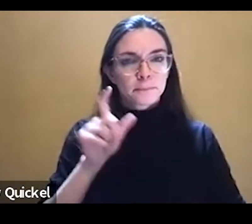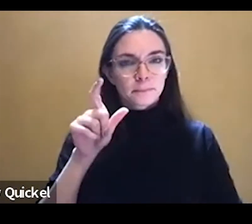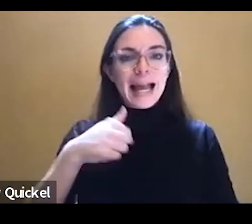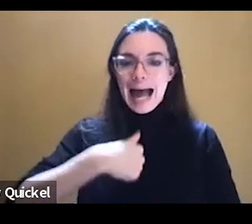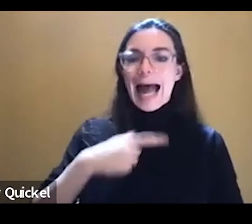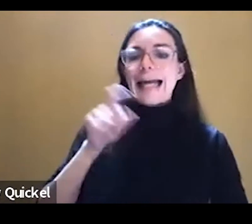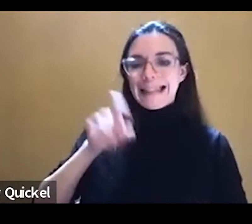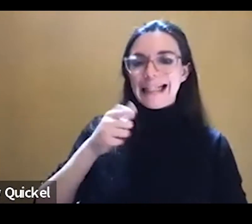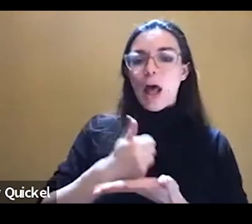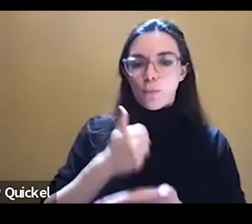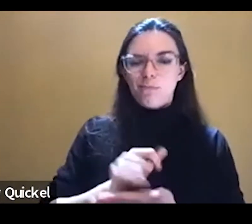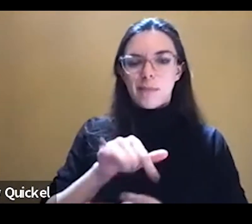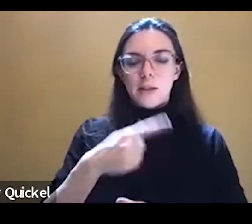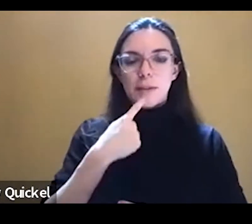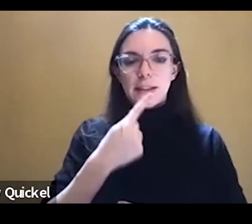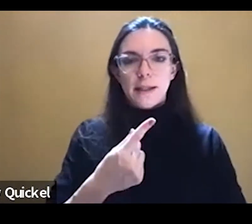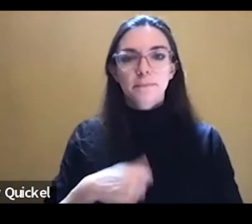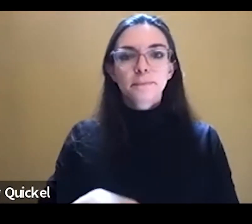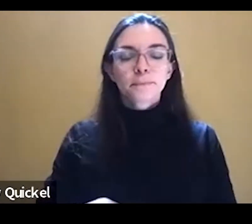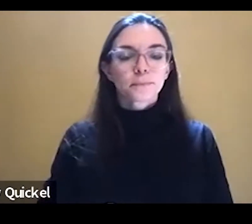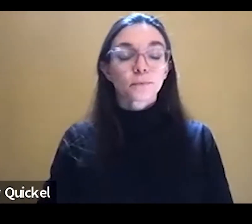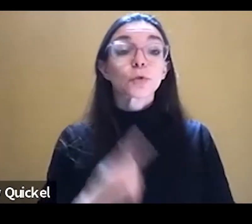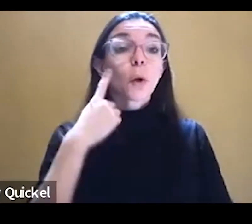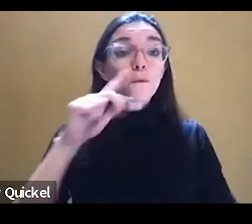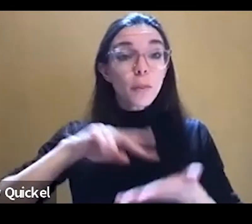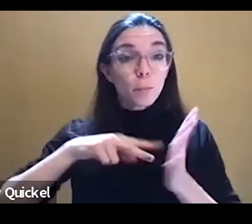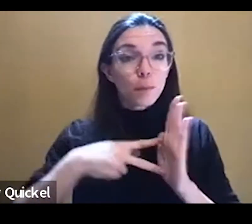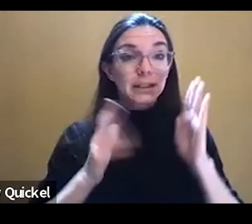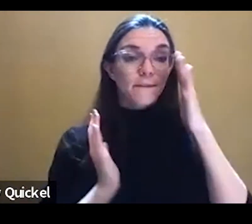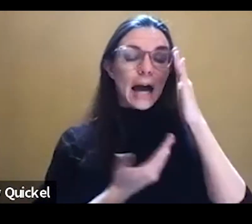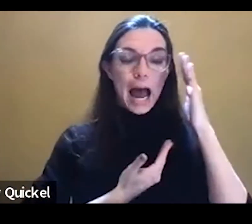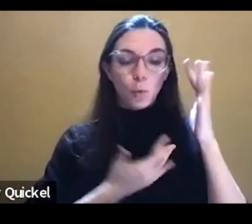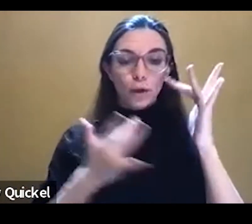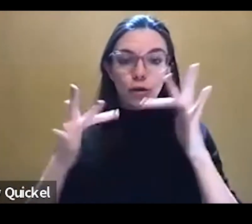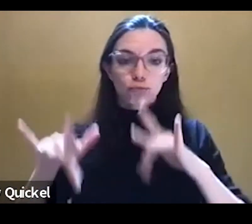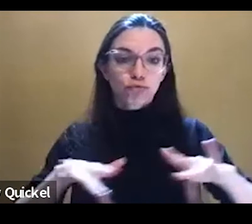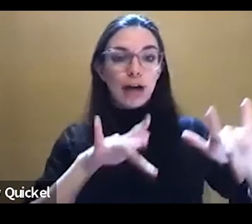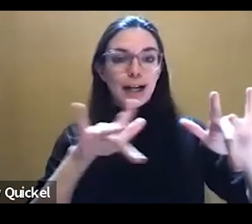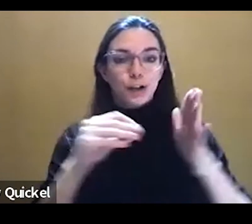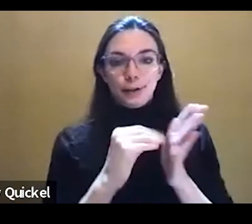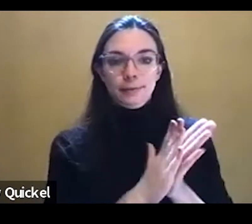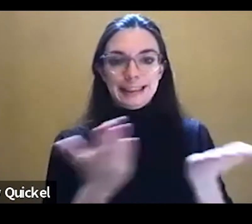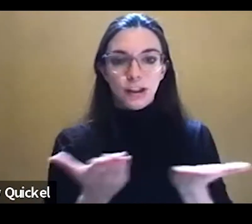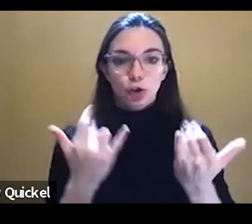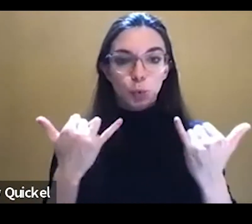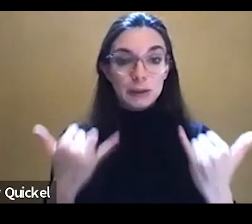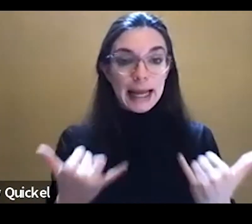help. Marc: "I needed help." For the purposes of our record here today would you be so kind -- is that his